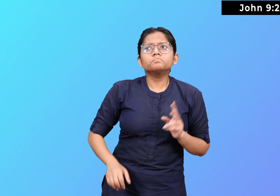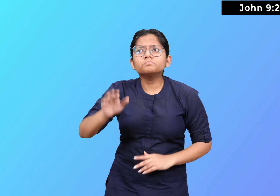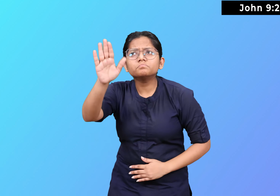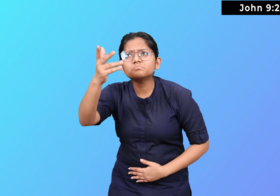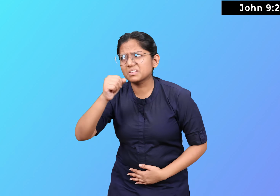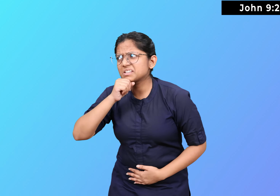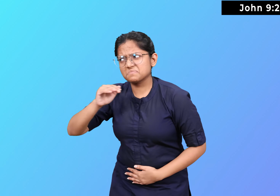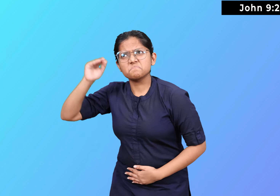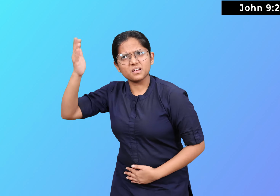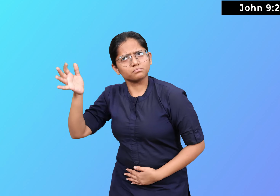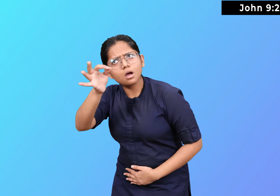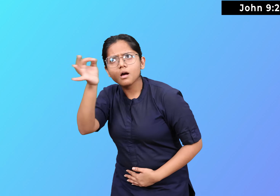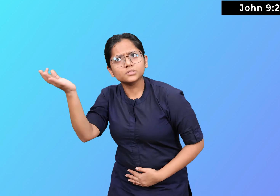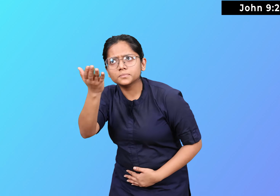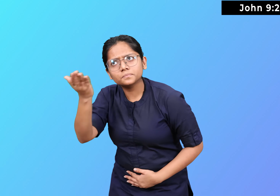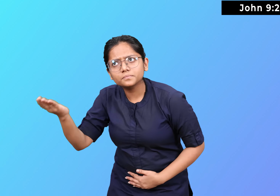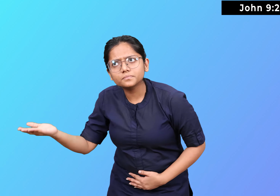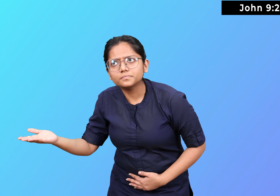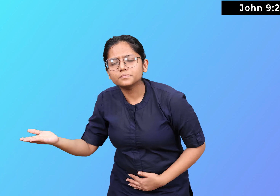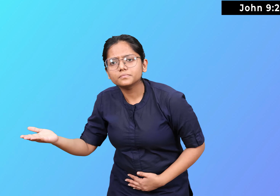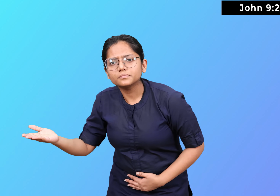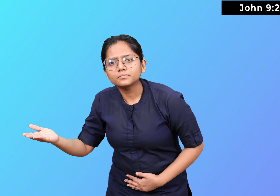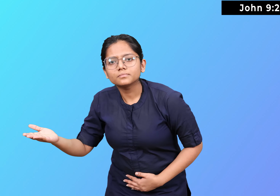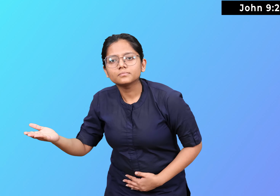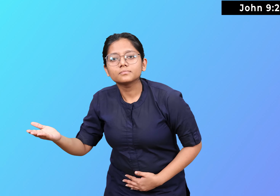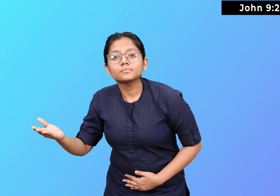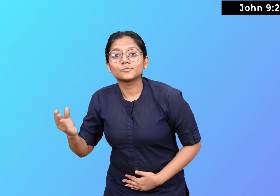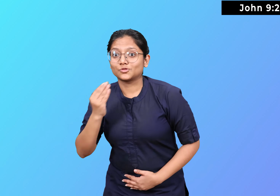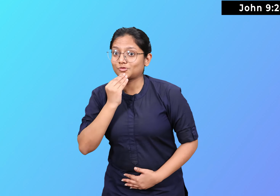That is why his parents said, “He is old enough. Ask him.”